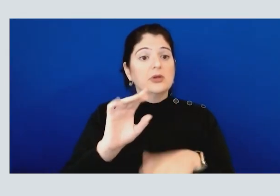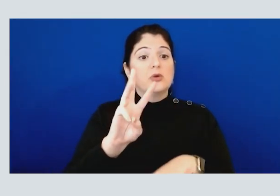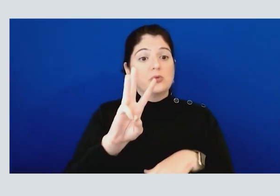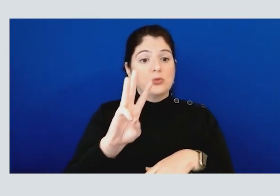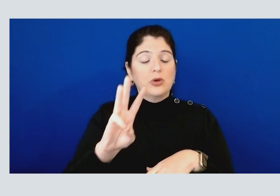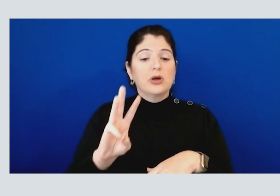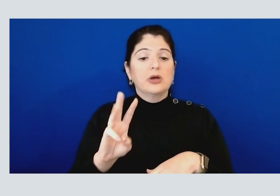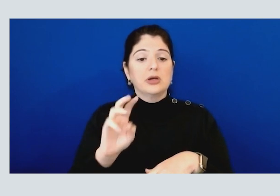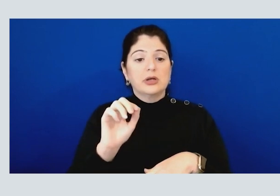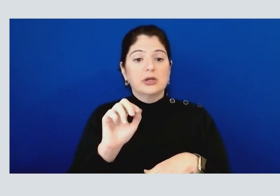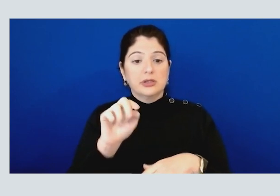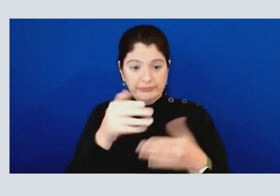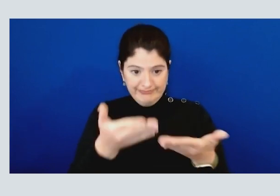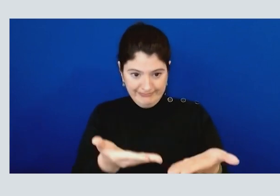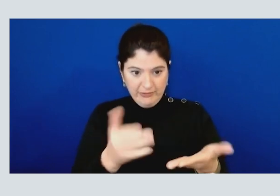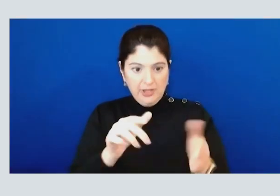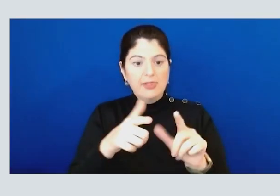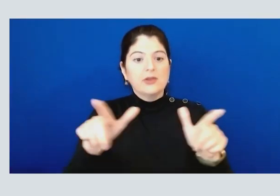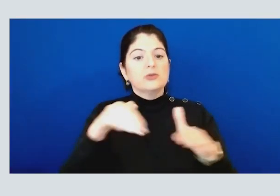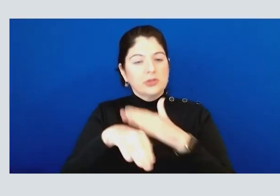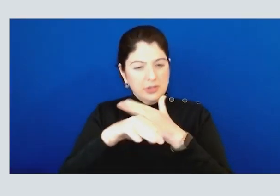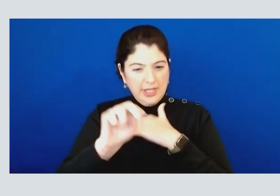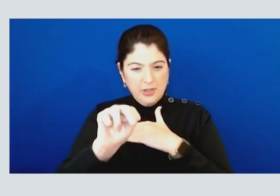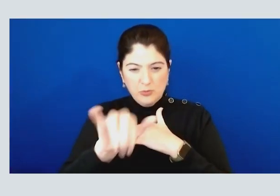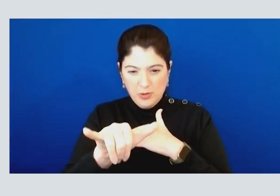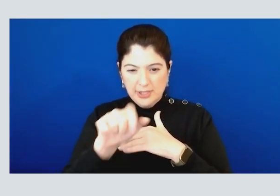for more information about the Office of Language Access,